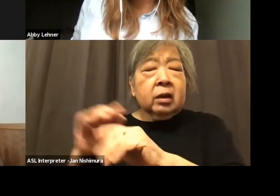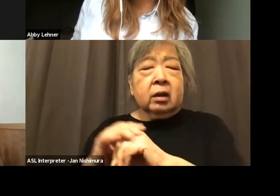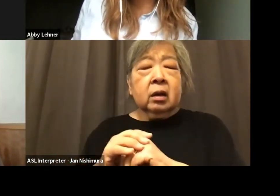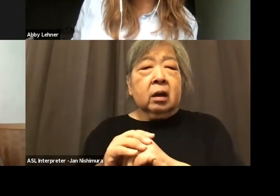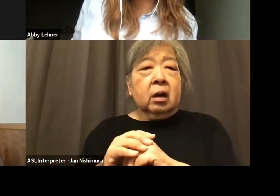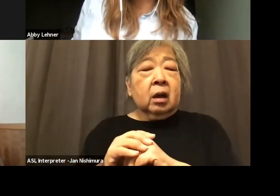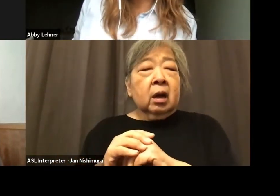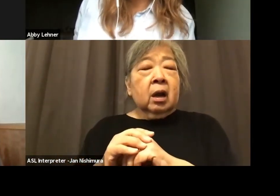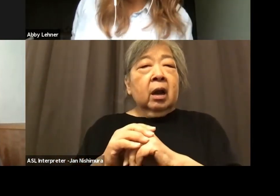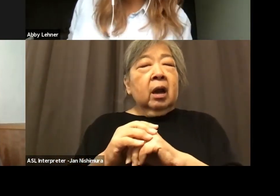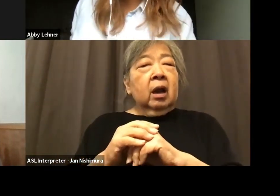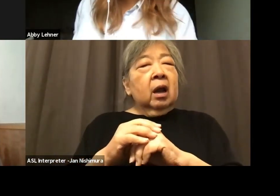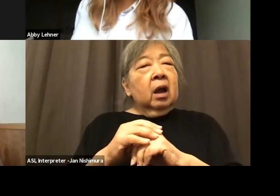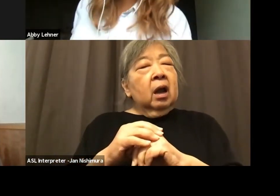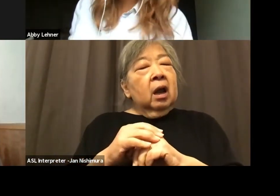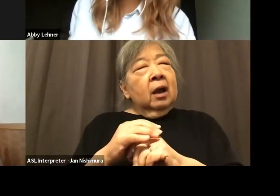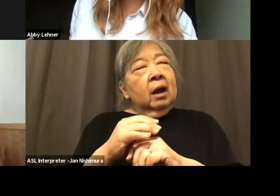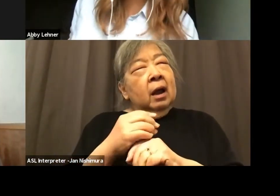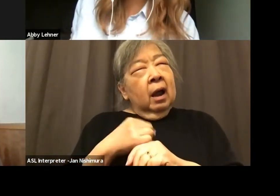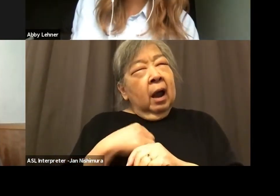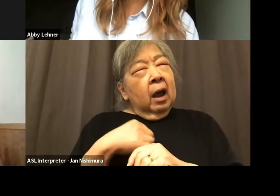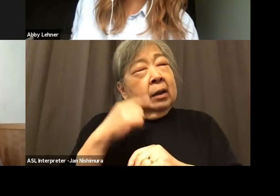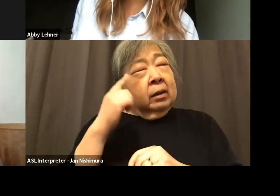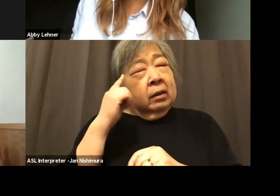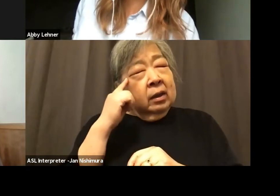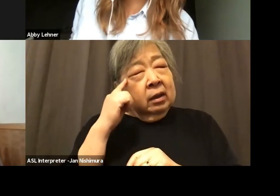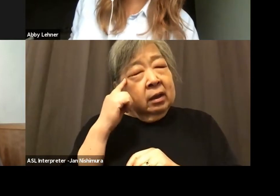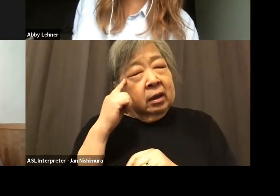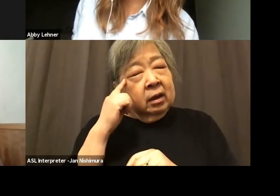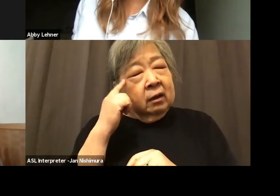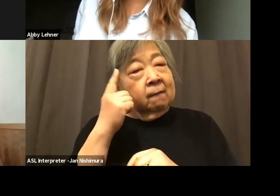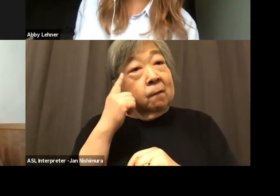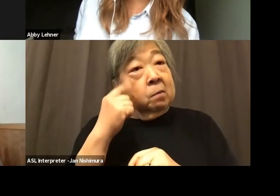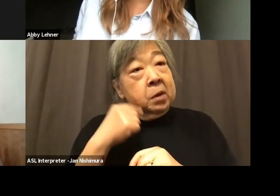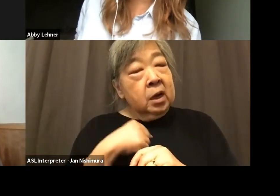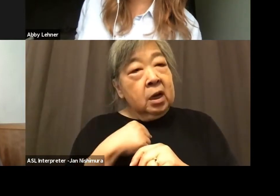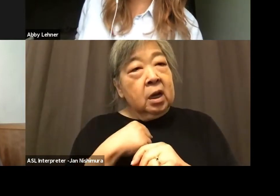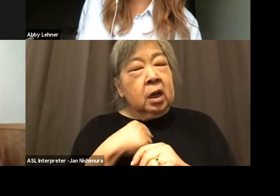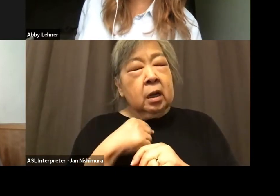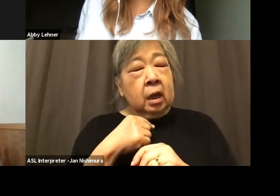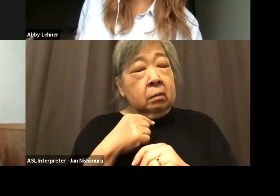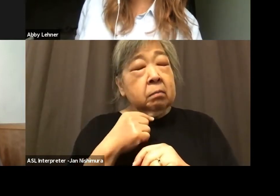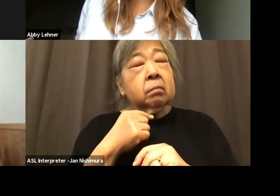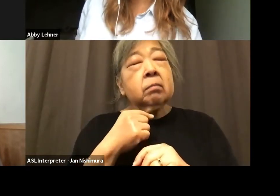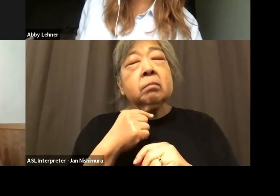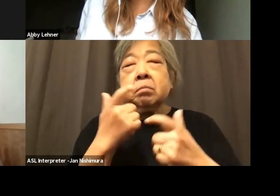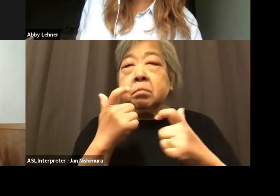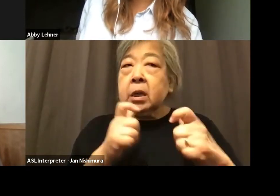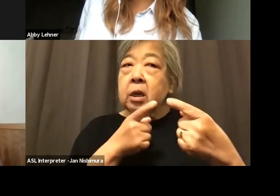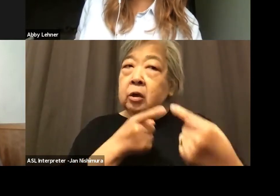I think that actually the biggest struggle as far as accessibility goes was finding a